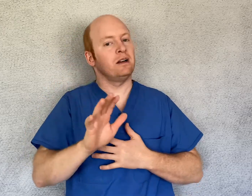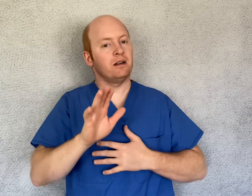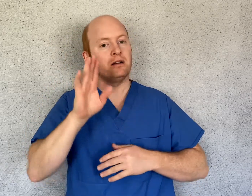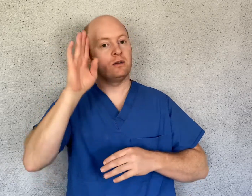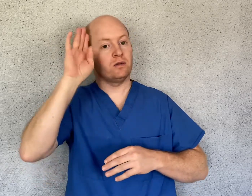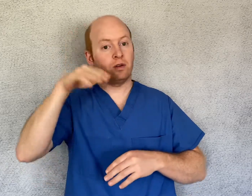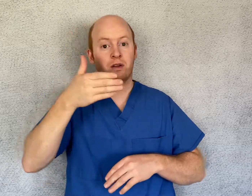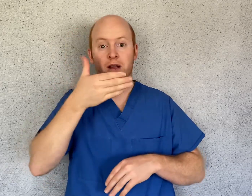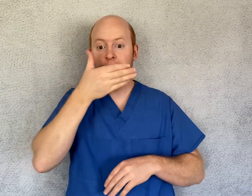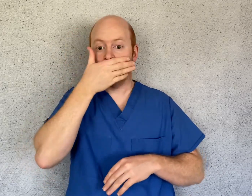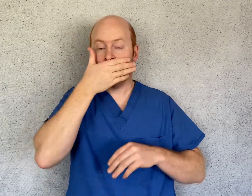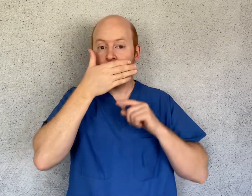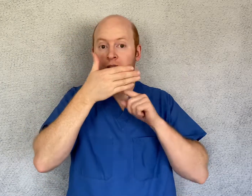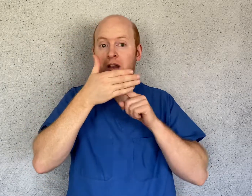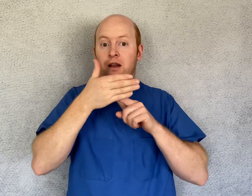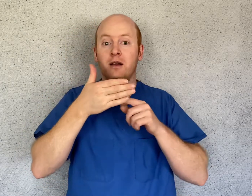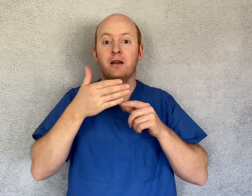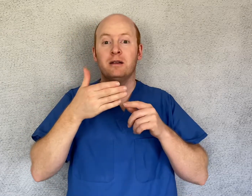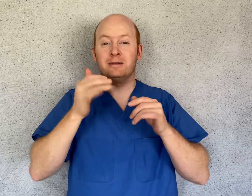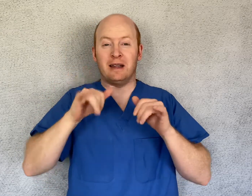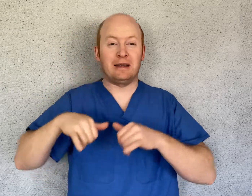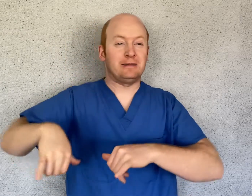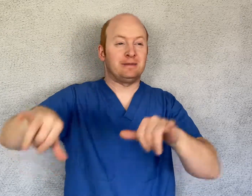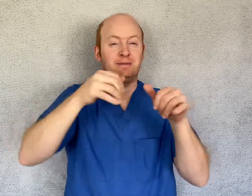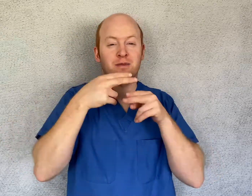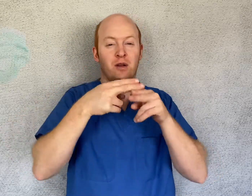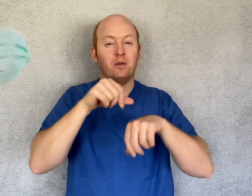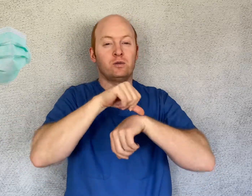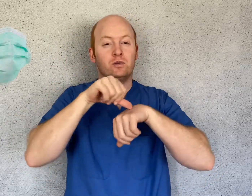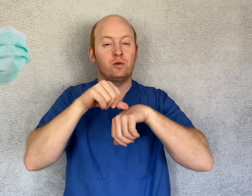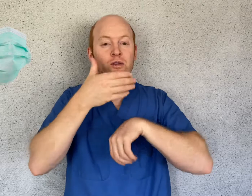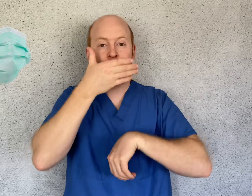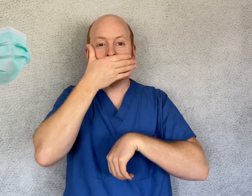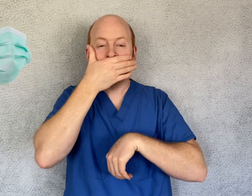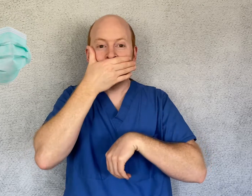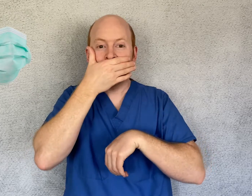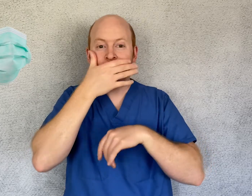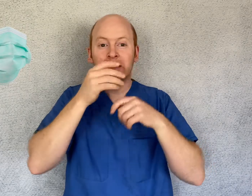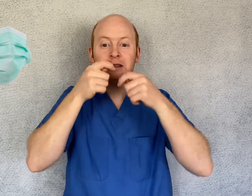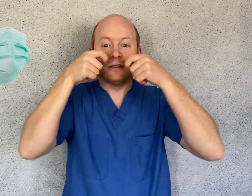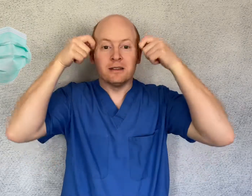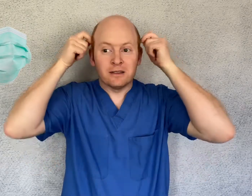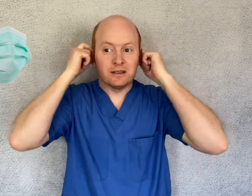That is not necessarily true. The most commonly used mask is the surgical mask --